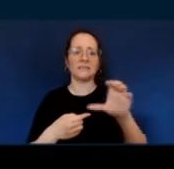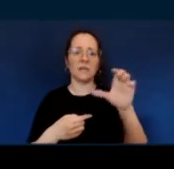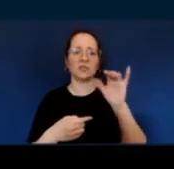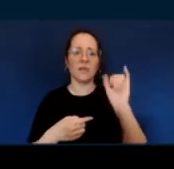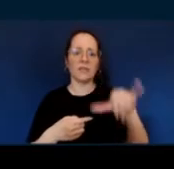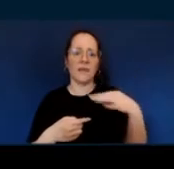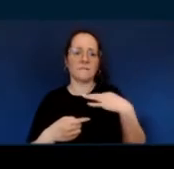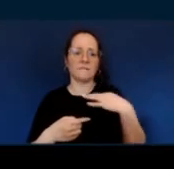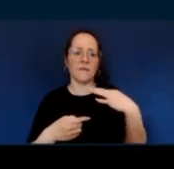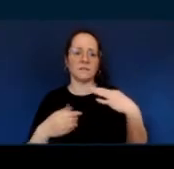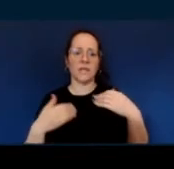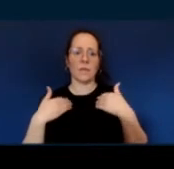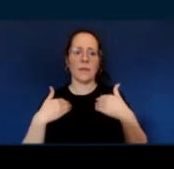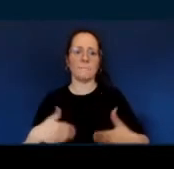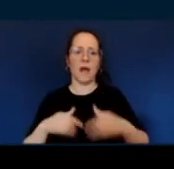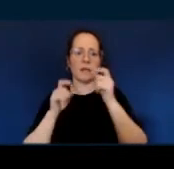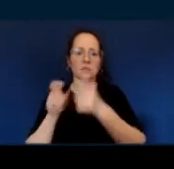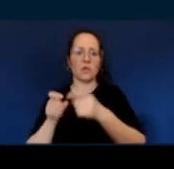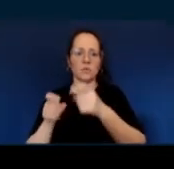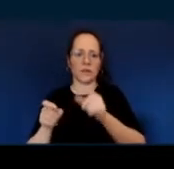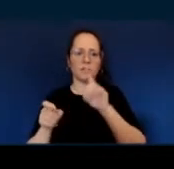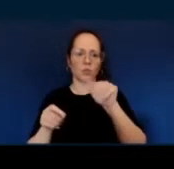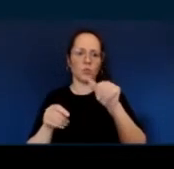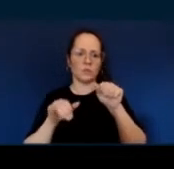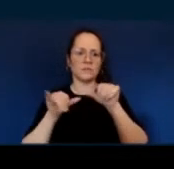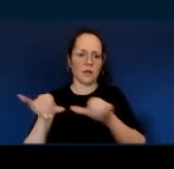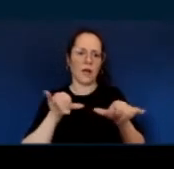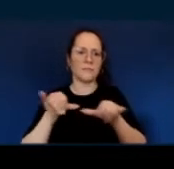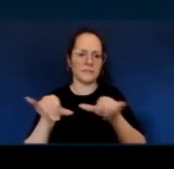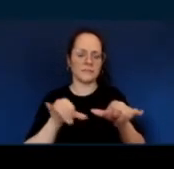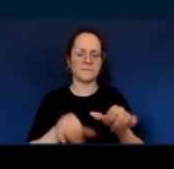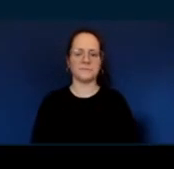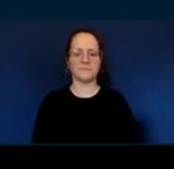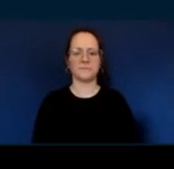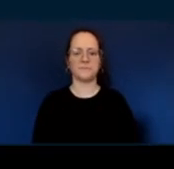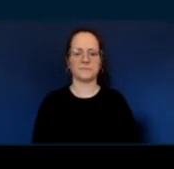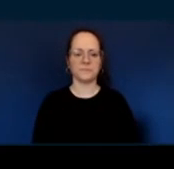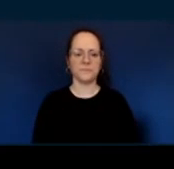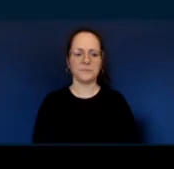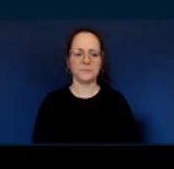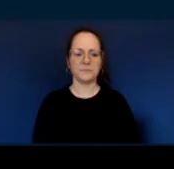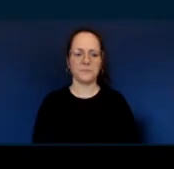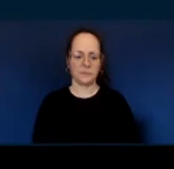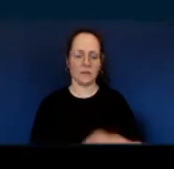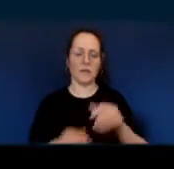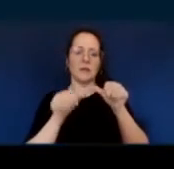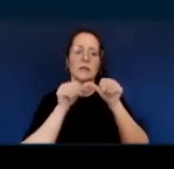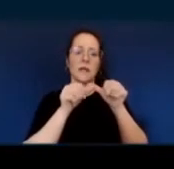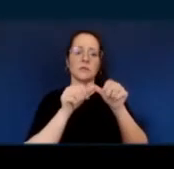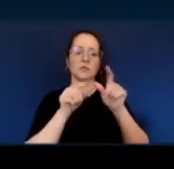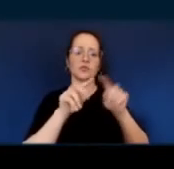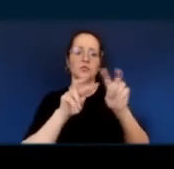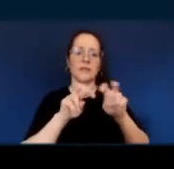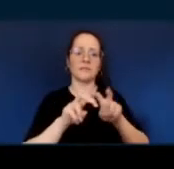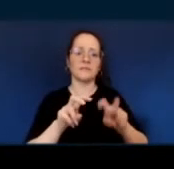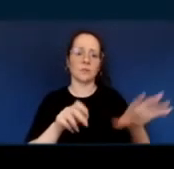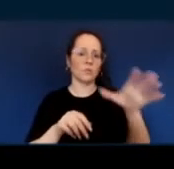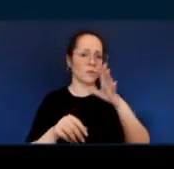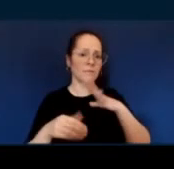DONATIONS BECAME COMMON. CONTINUE TO DISSECTING WOMEN'S BODIES THERE WERE A FEW AVAILABLE, NOT ONLY BECAUSE